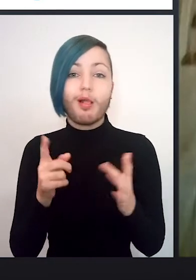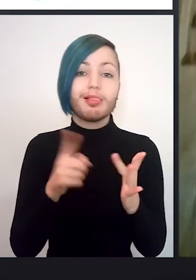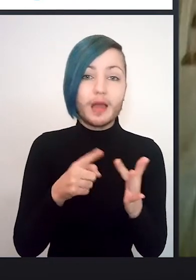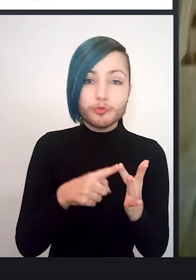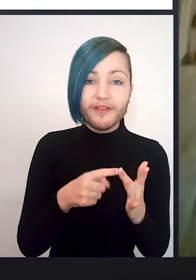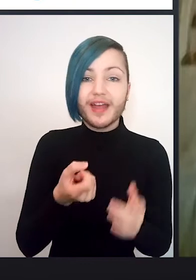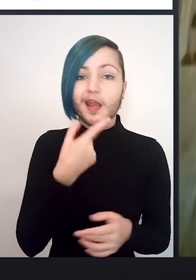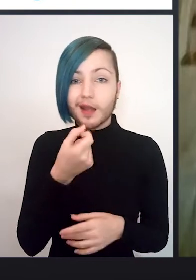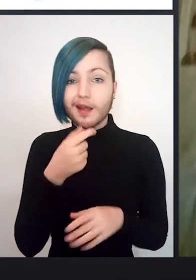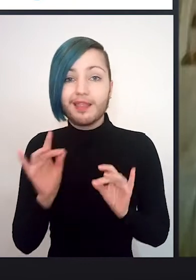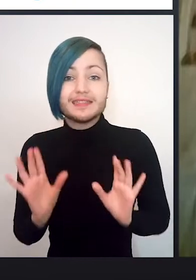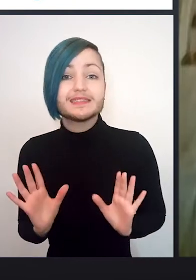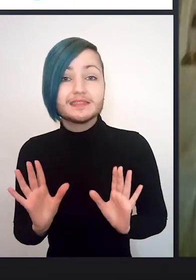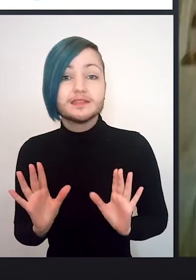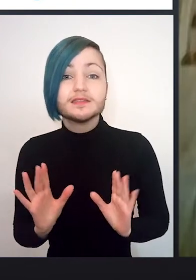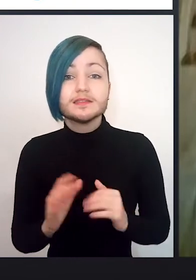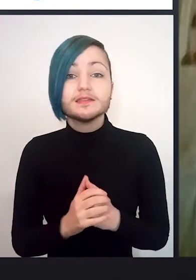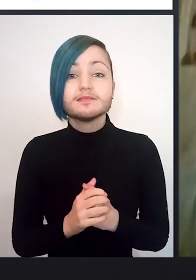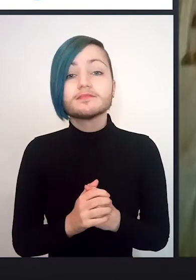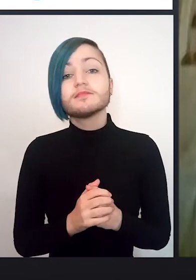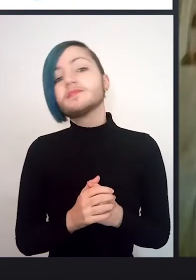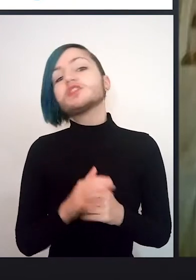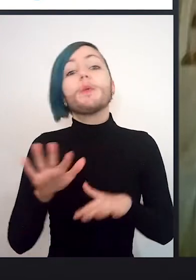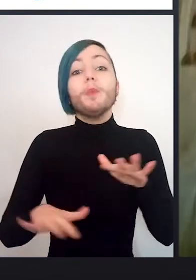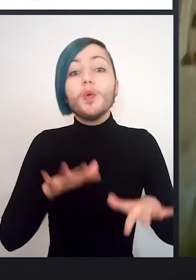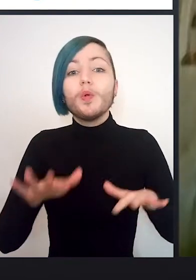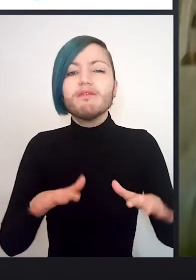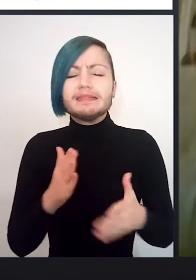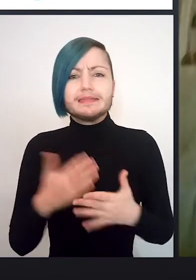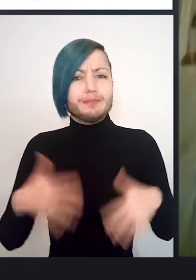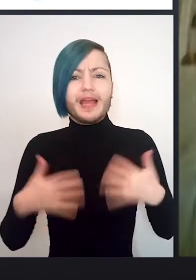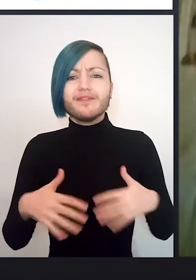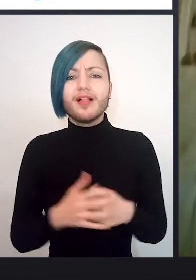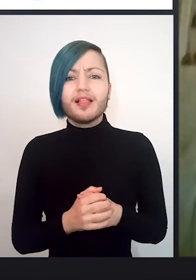paracetamol, ibuprofen, and if you're moving around it's quite painful.